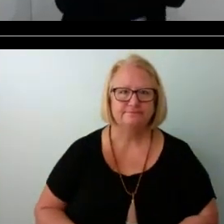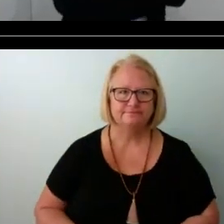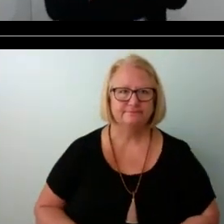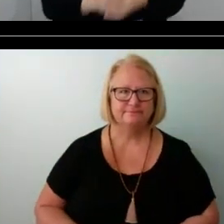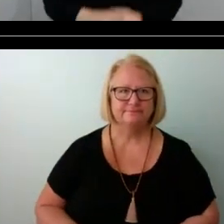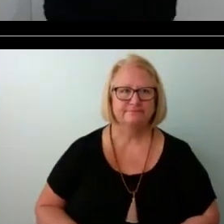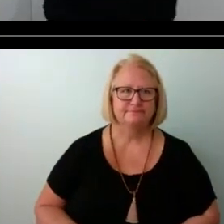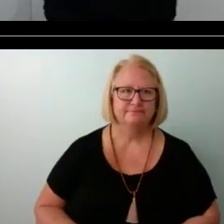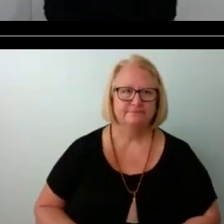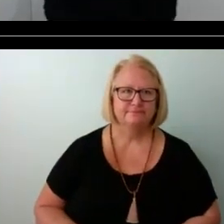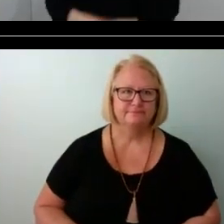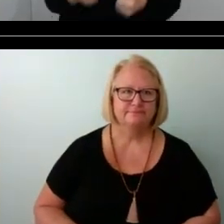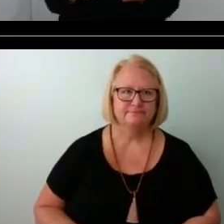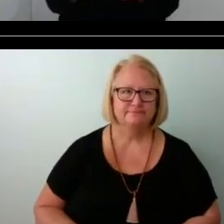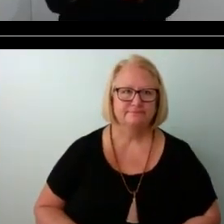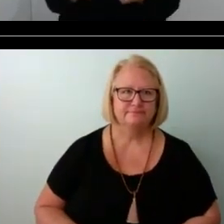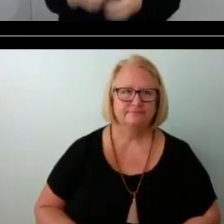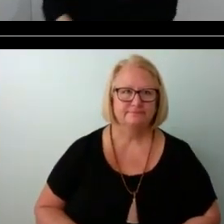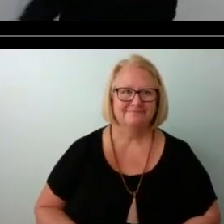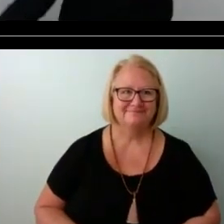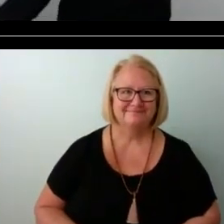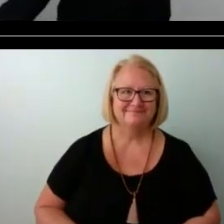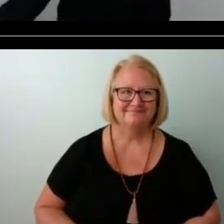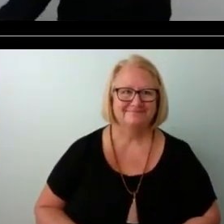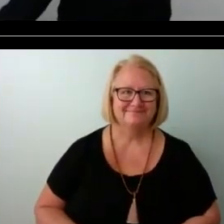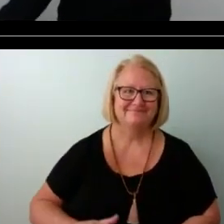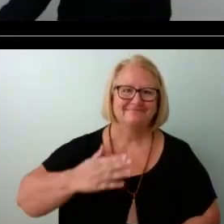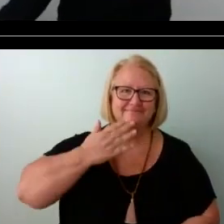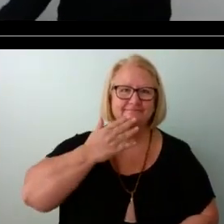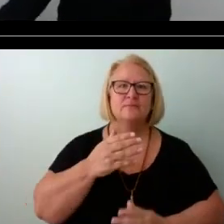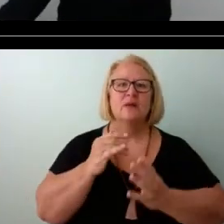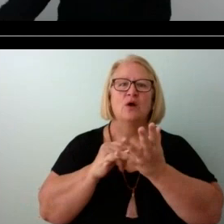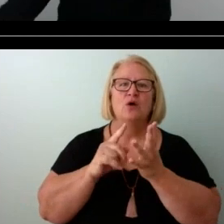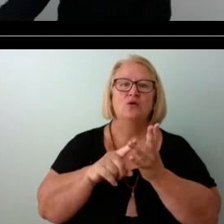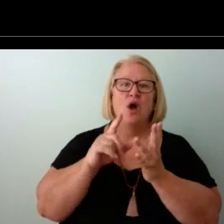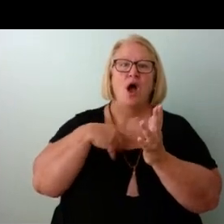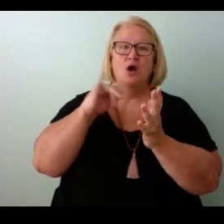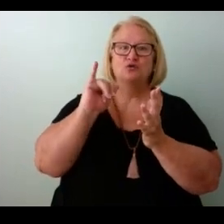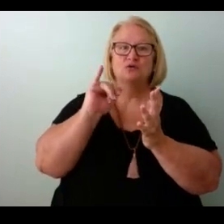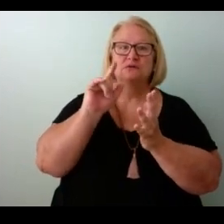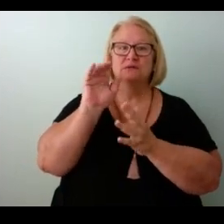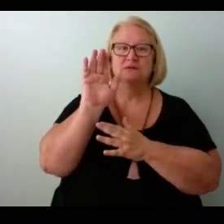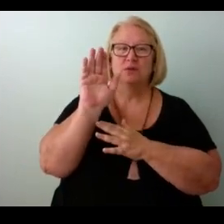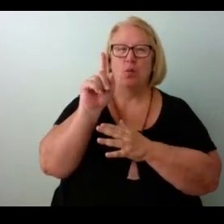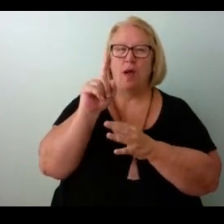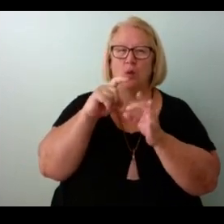Paul, can I jump into one of the questions here that's relevant to what you